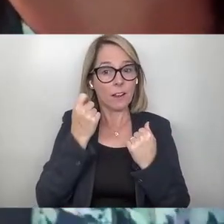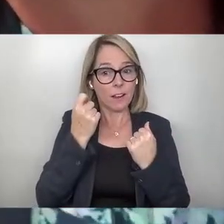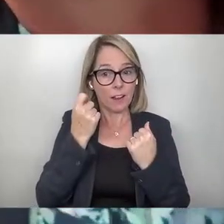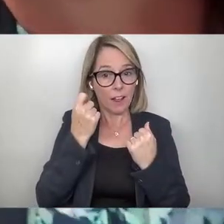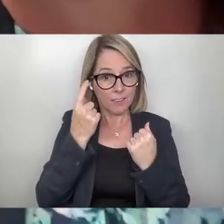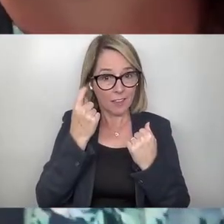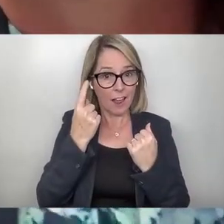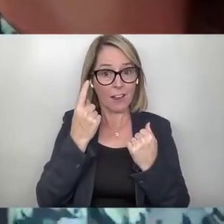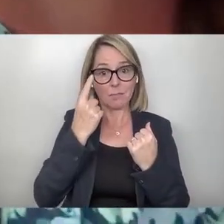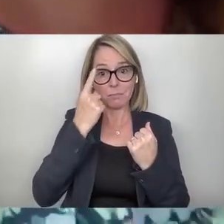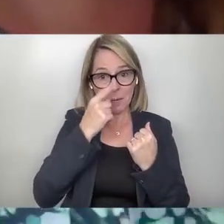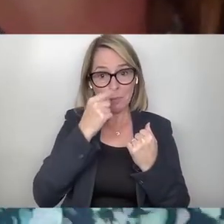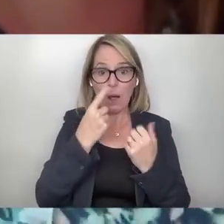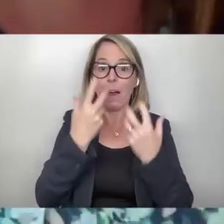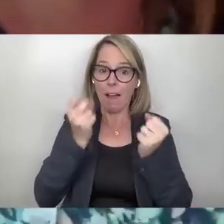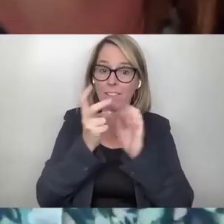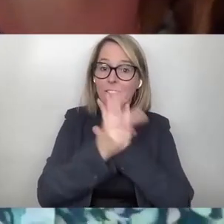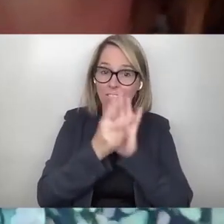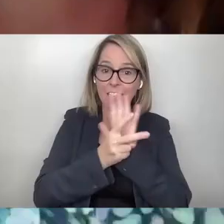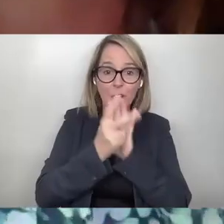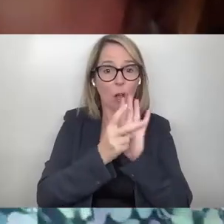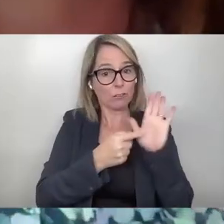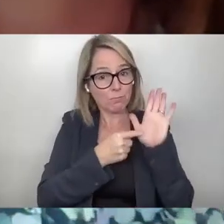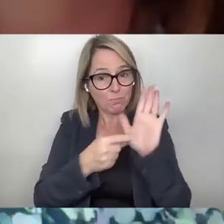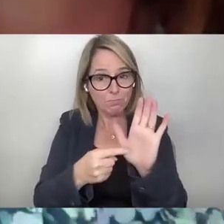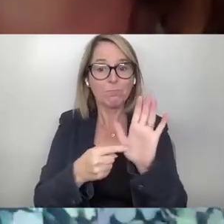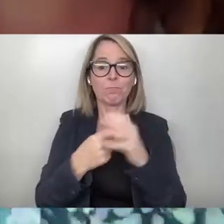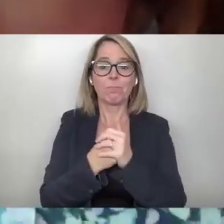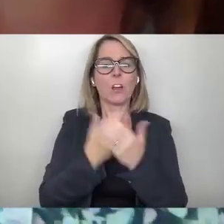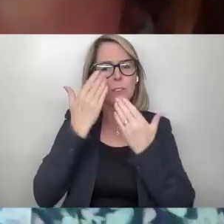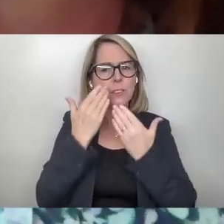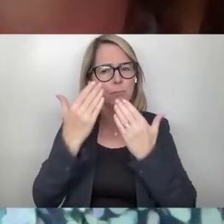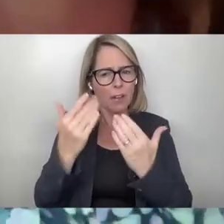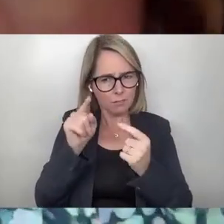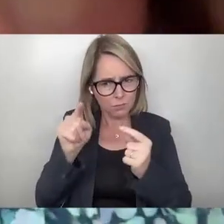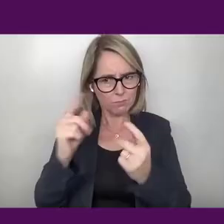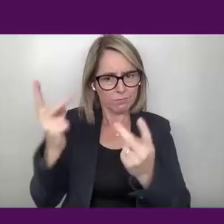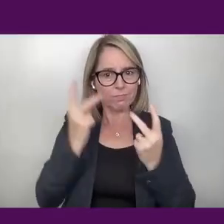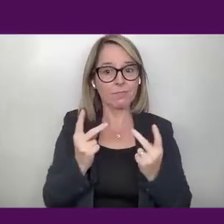and what to expect when coming to see us. So, we're going to have a look at that video now.